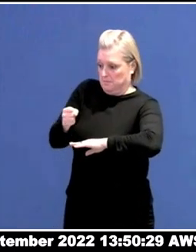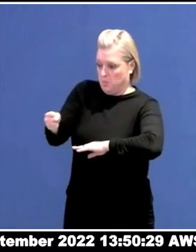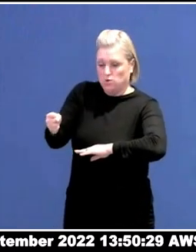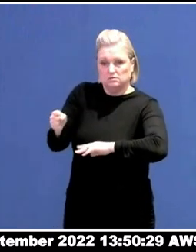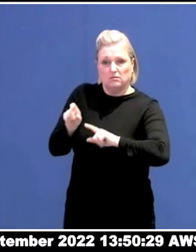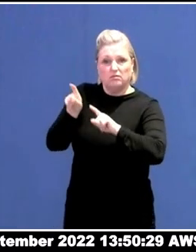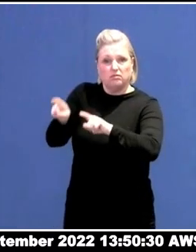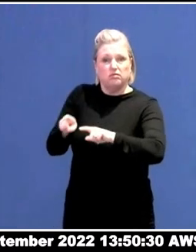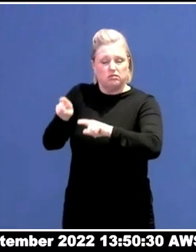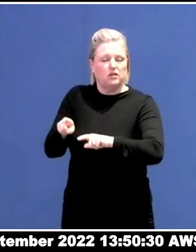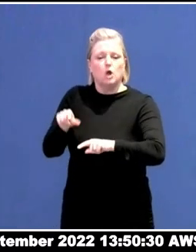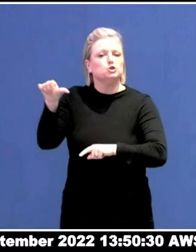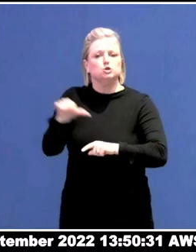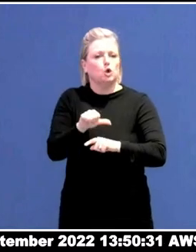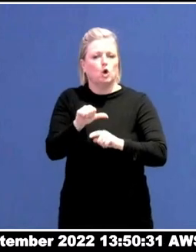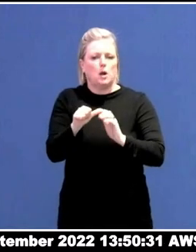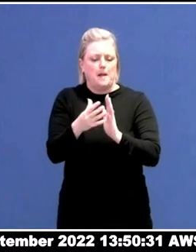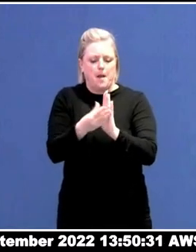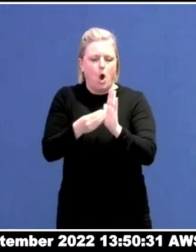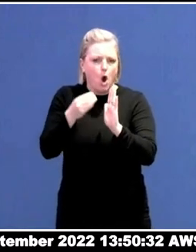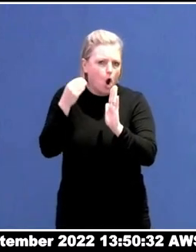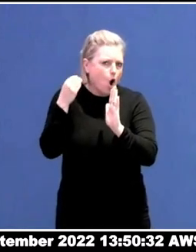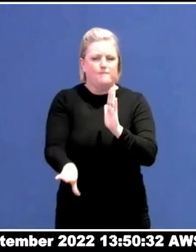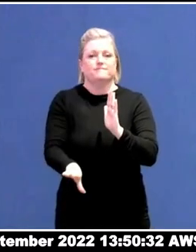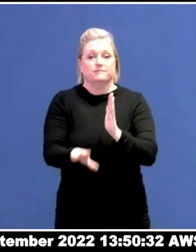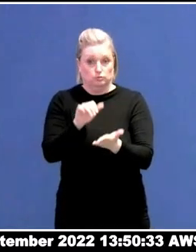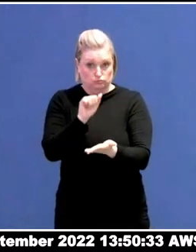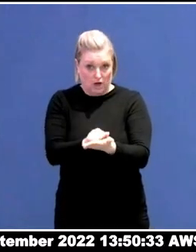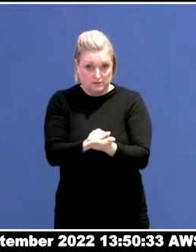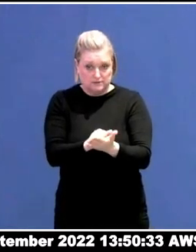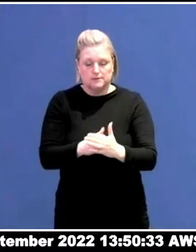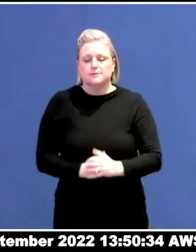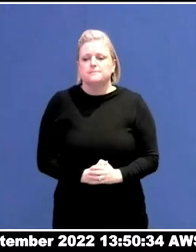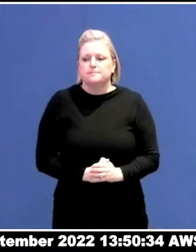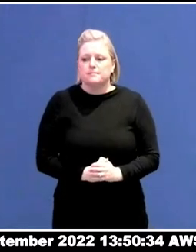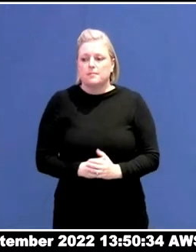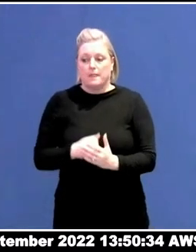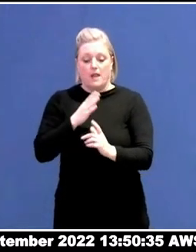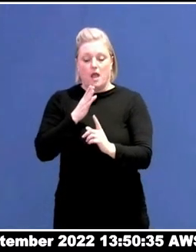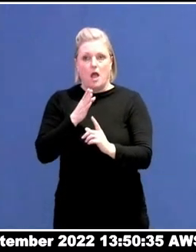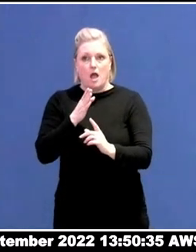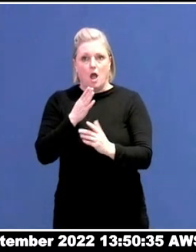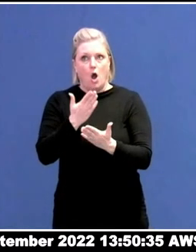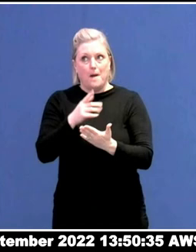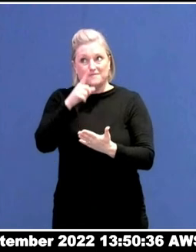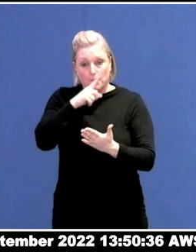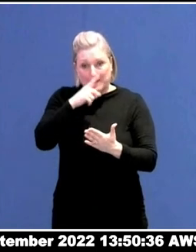Is that correct? MS SHARMA: The option of solitary confinement of people with disabilities. MR GRIFFIN: Yes. Not isolation, yes